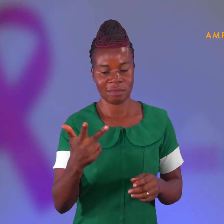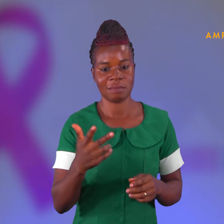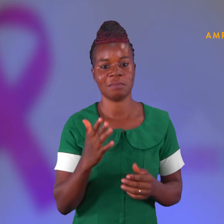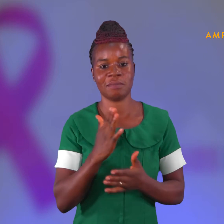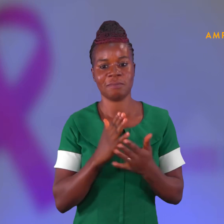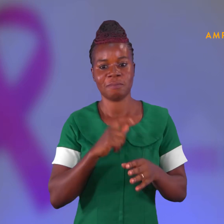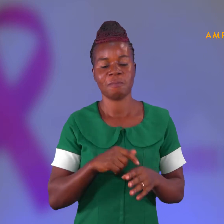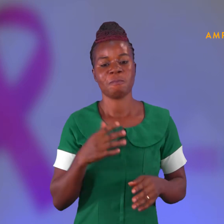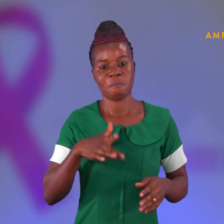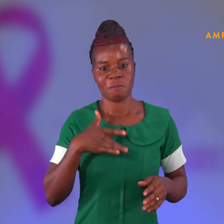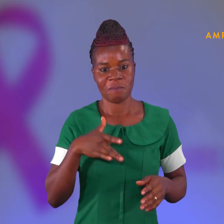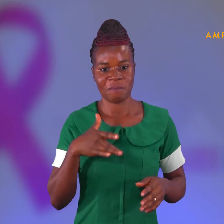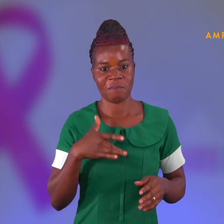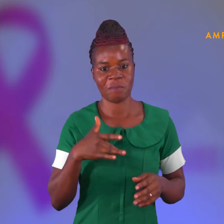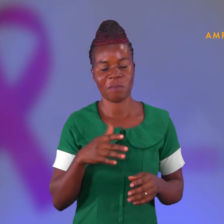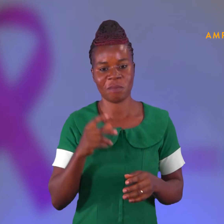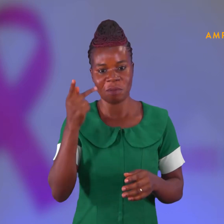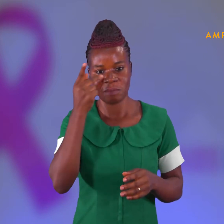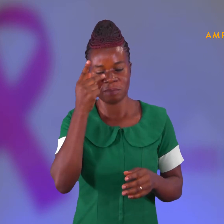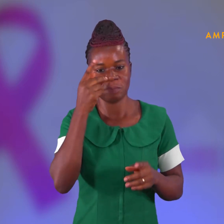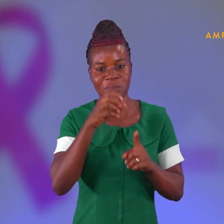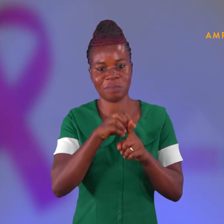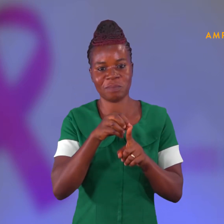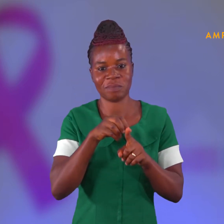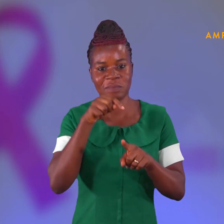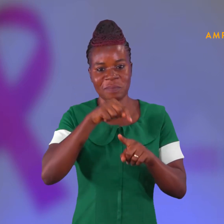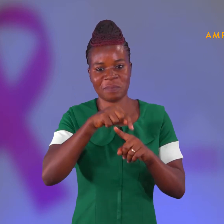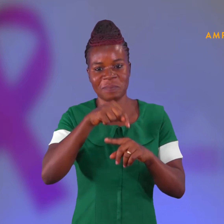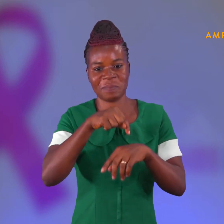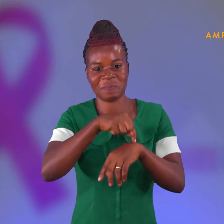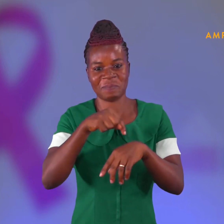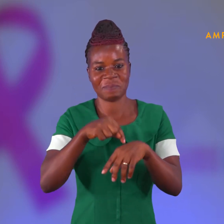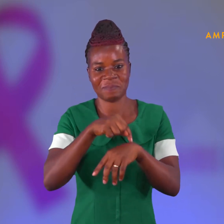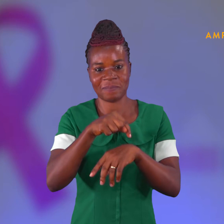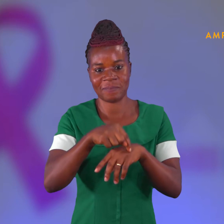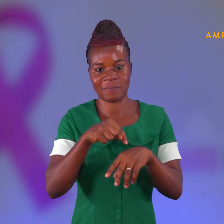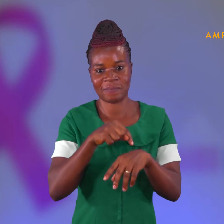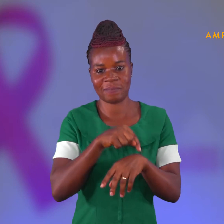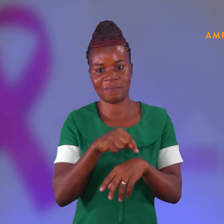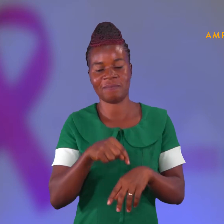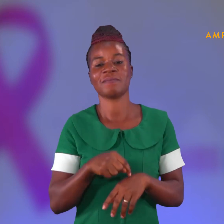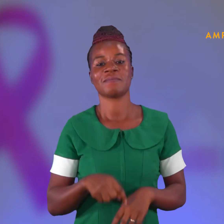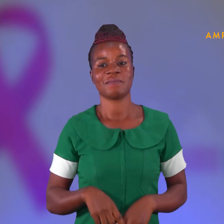Feeling itch or swellings around the penis.